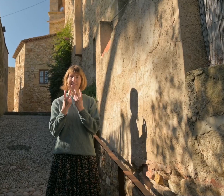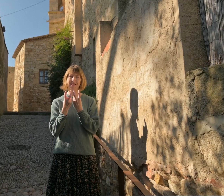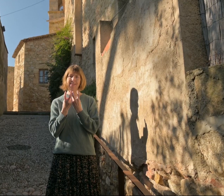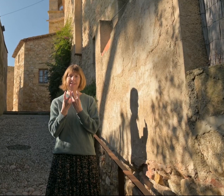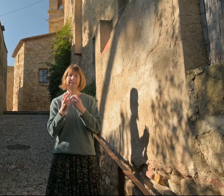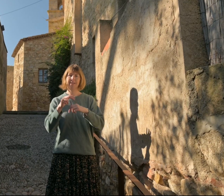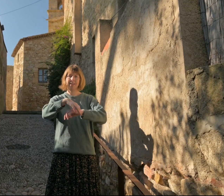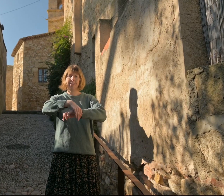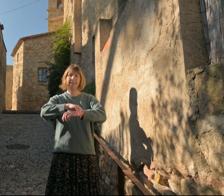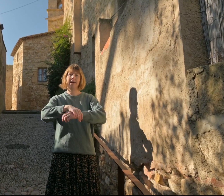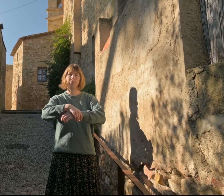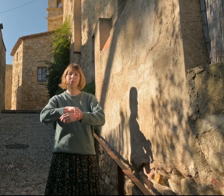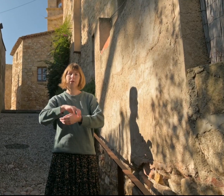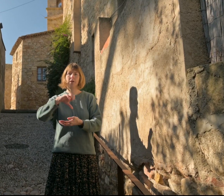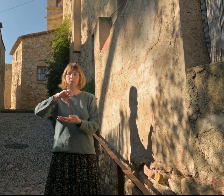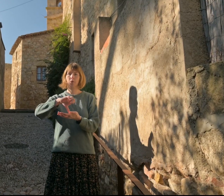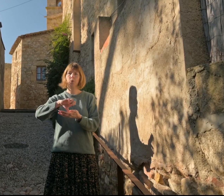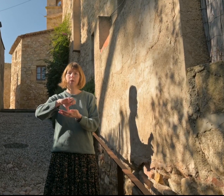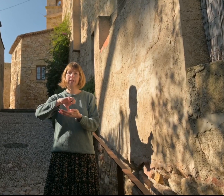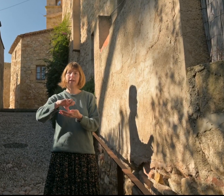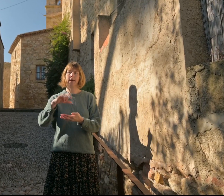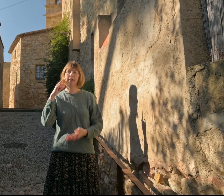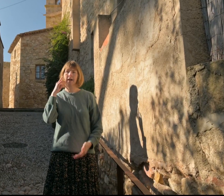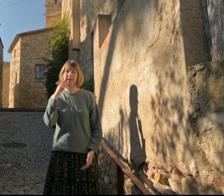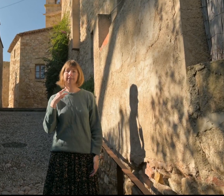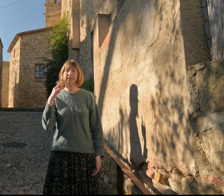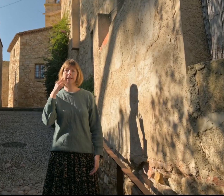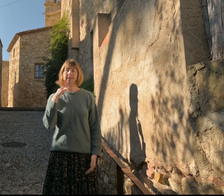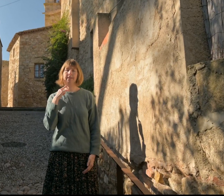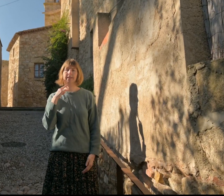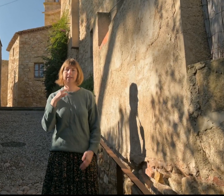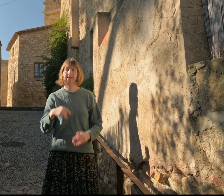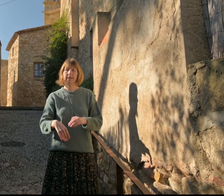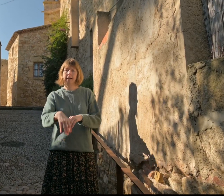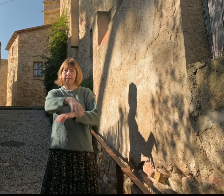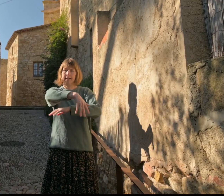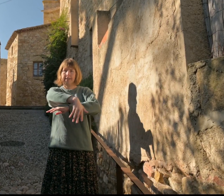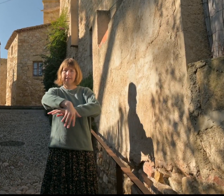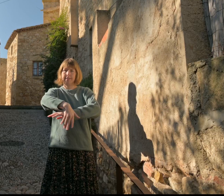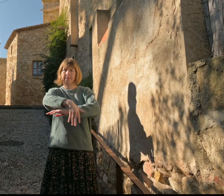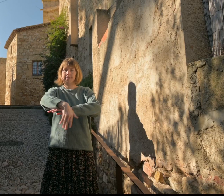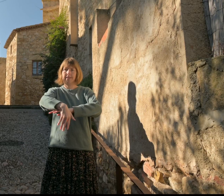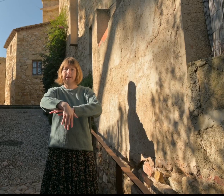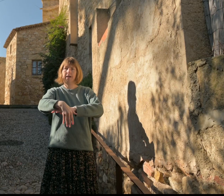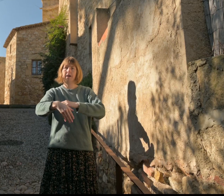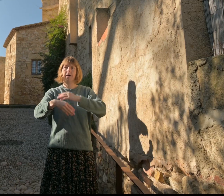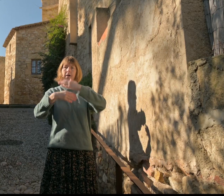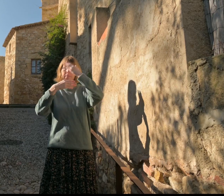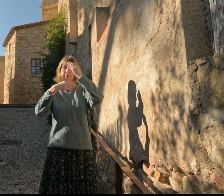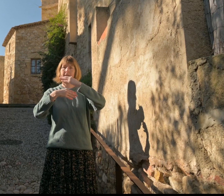Discover the old town of Castell d'Aro with its medieval streets